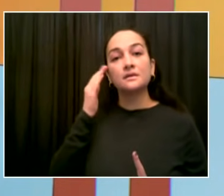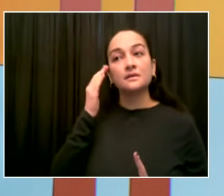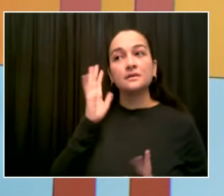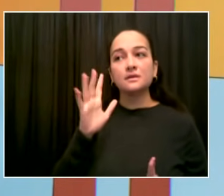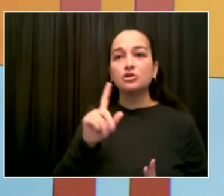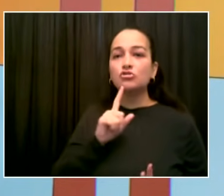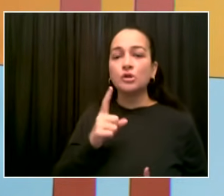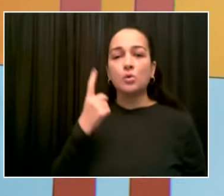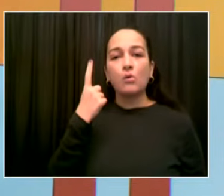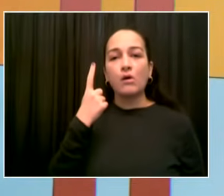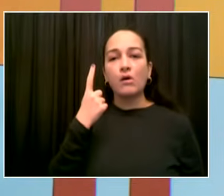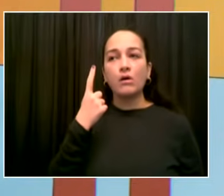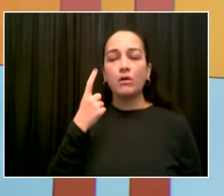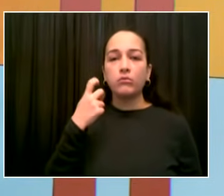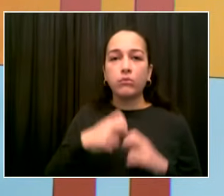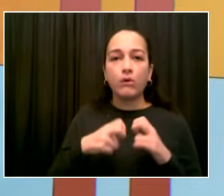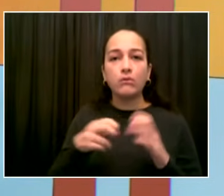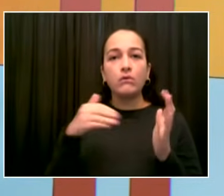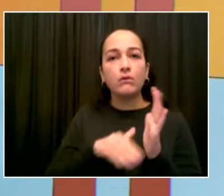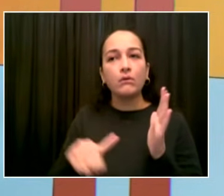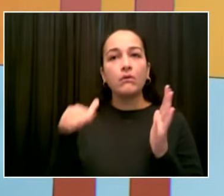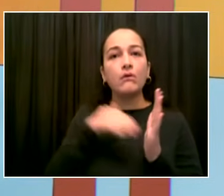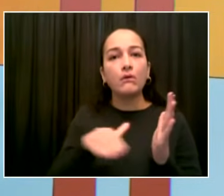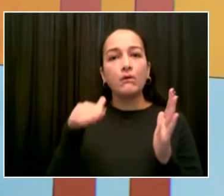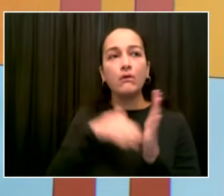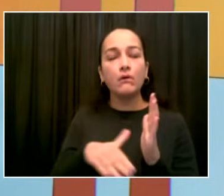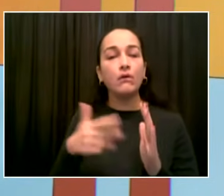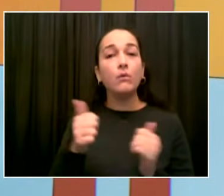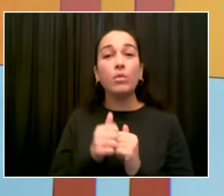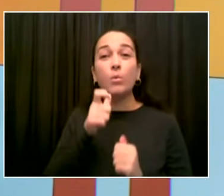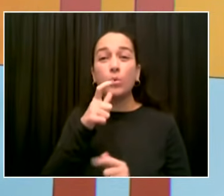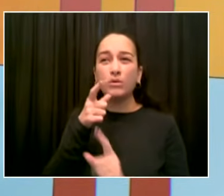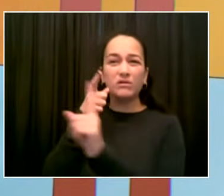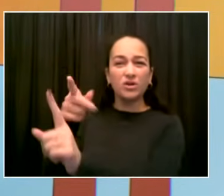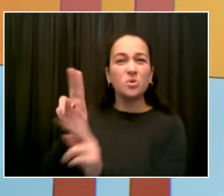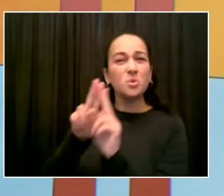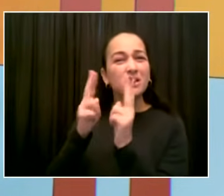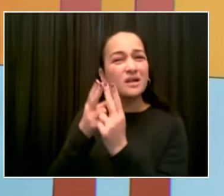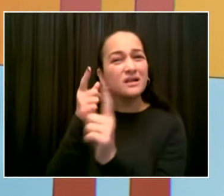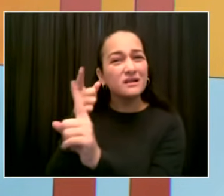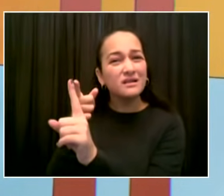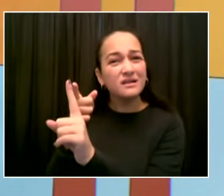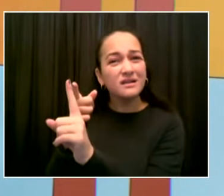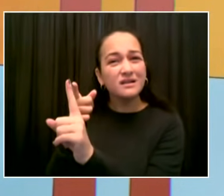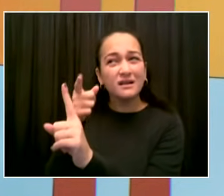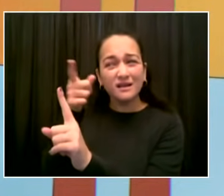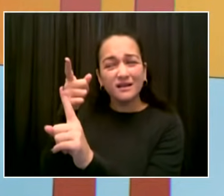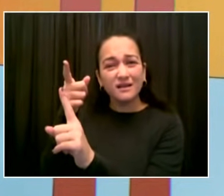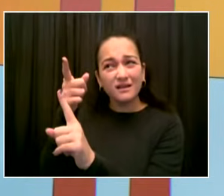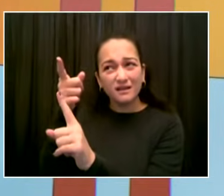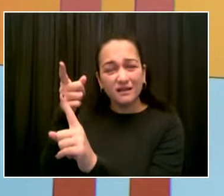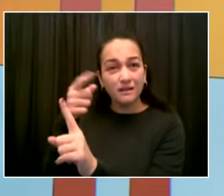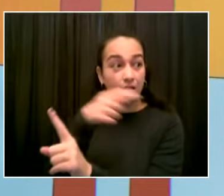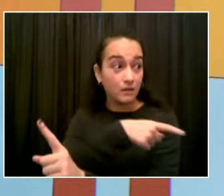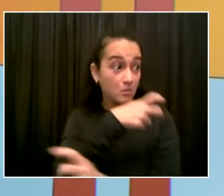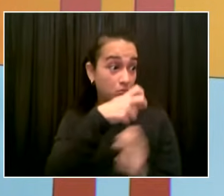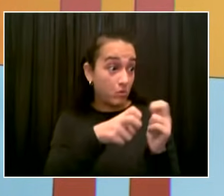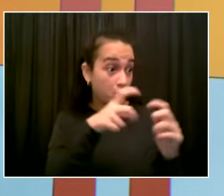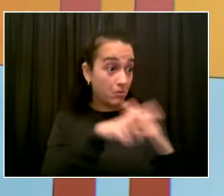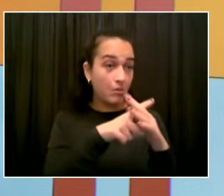PEOPLE WHO CREATED THE RICSIS ARE NOW COMPLAINING ABOUT THE SOLUTION. IF THEY HAD DONE WHAT THEY SHOULD VEHA DONE WHAT ANY DECENT